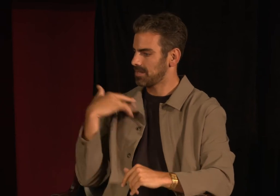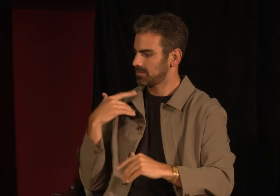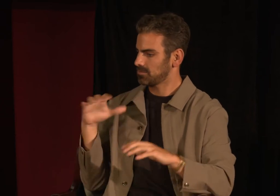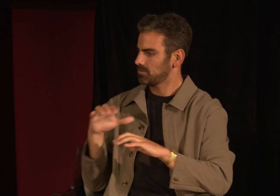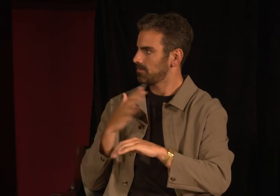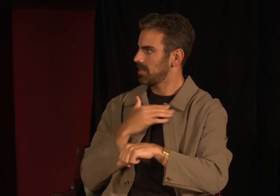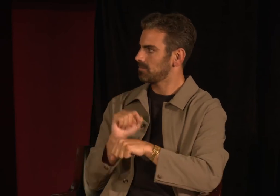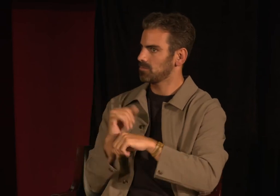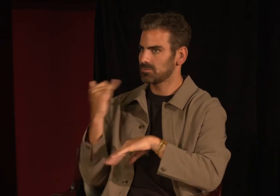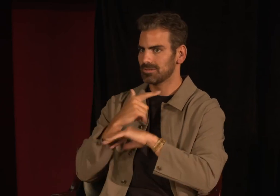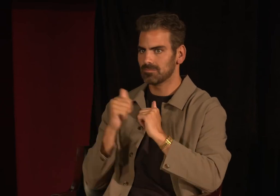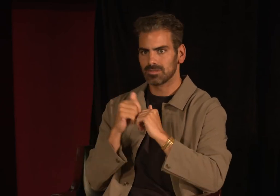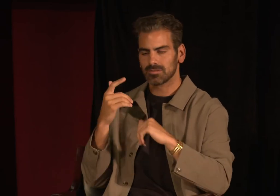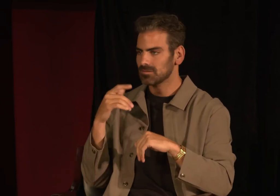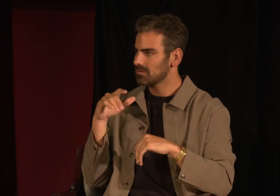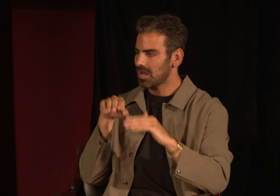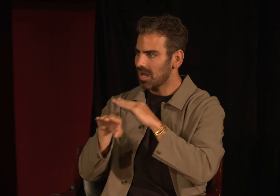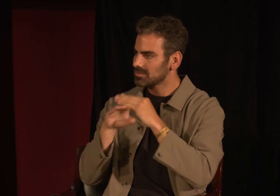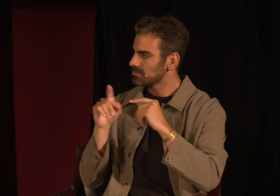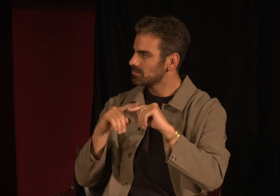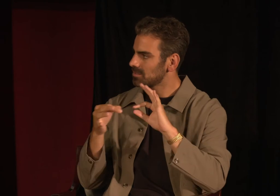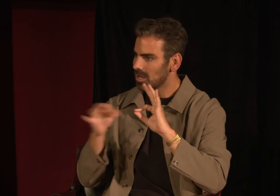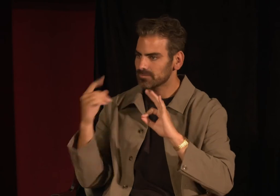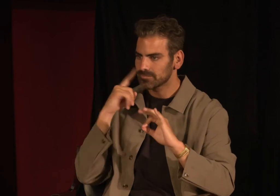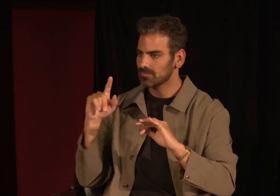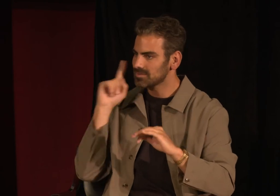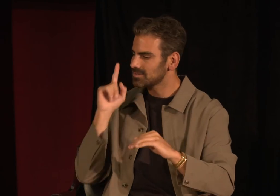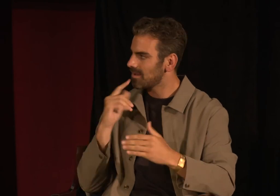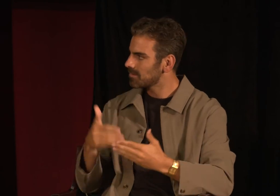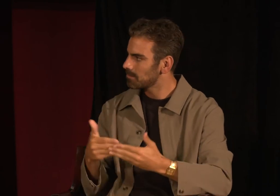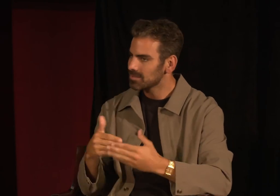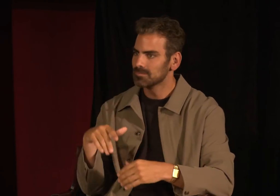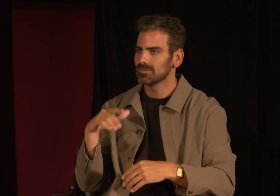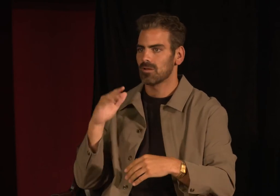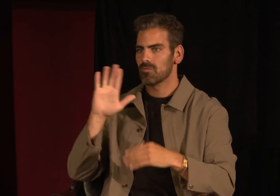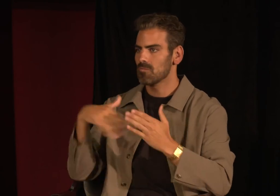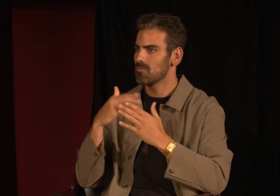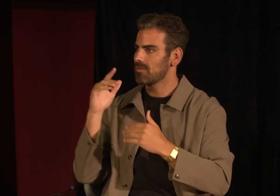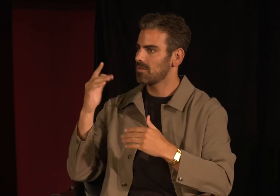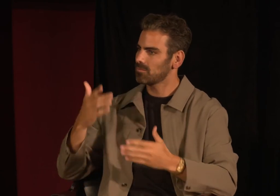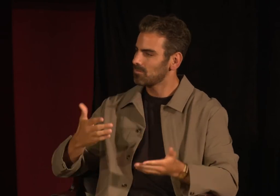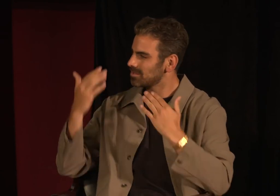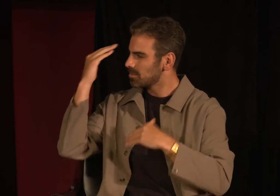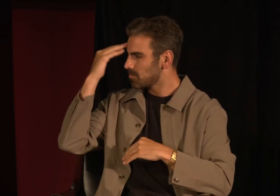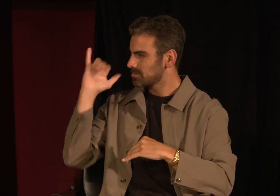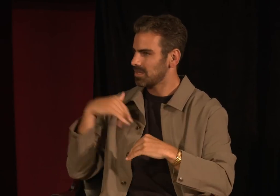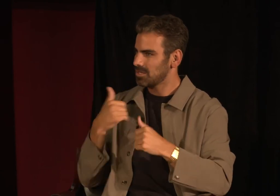do is really to emulate what she did. So much of it is supported by what she did for furthering access to